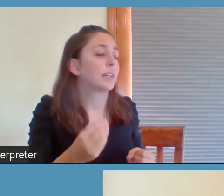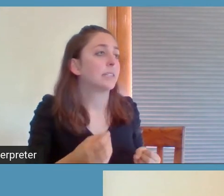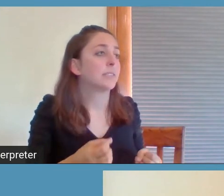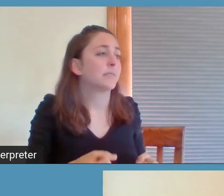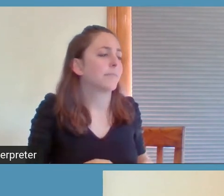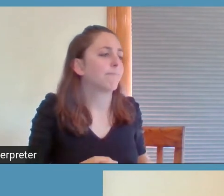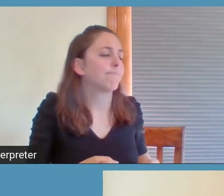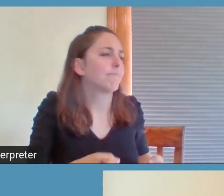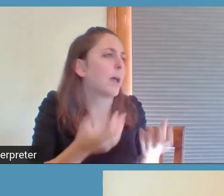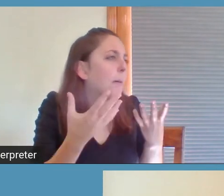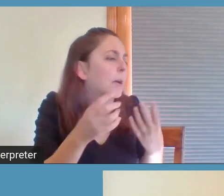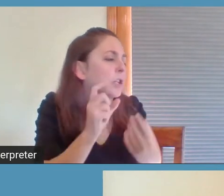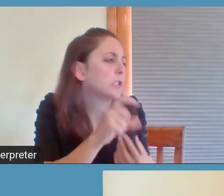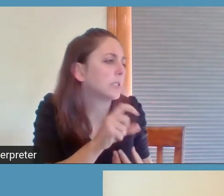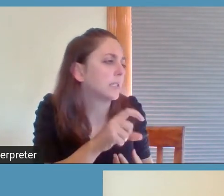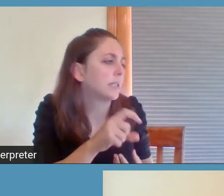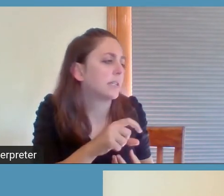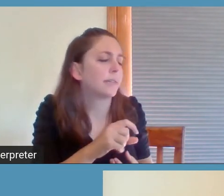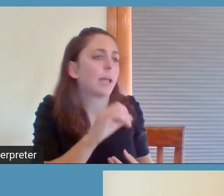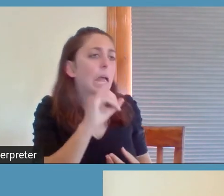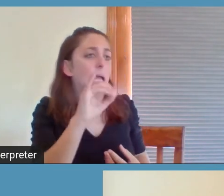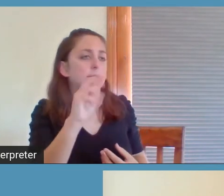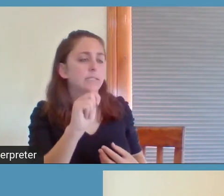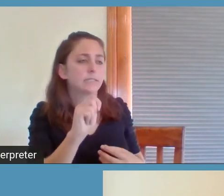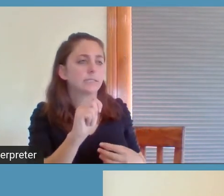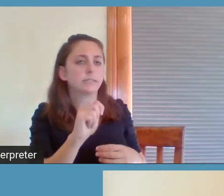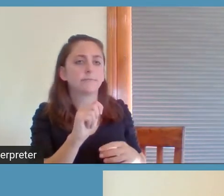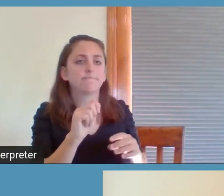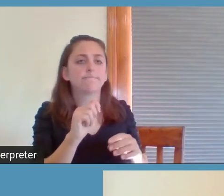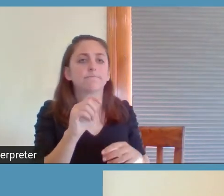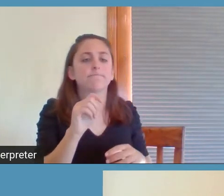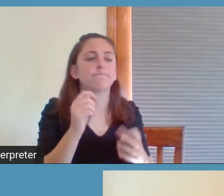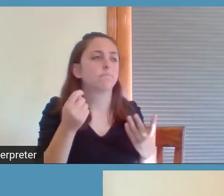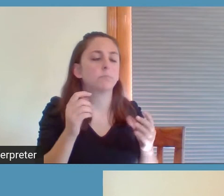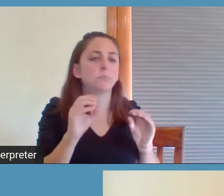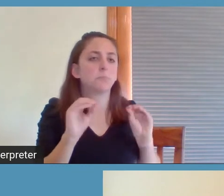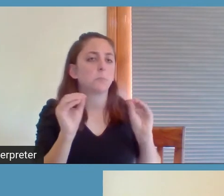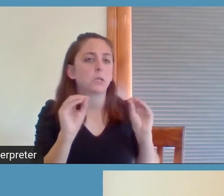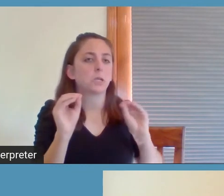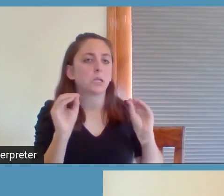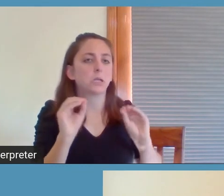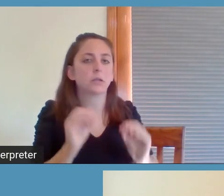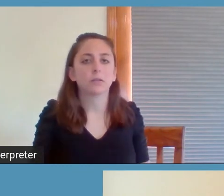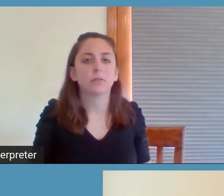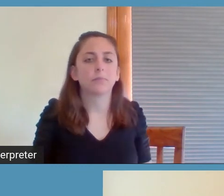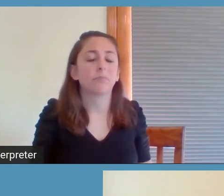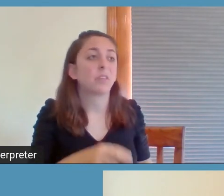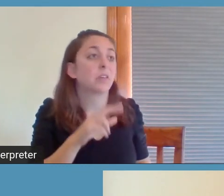like they don't have a it department uh is there is there a need to do things like 3d scans or does